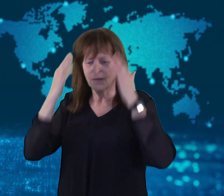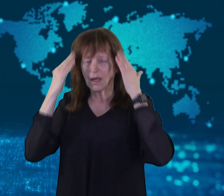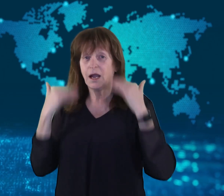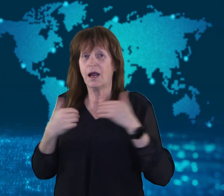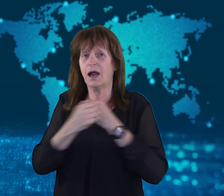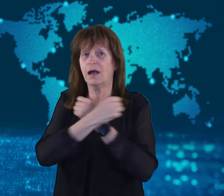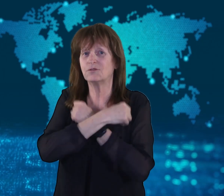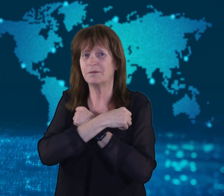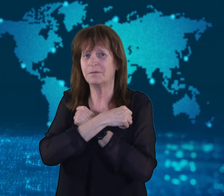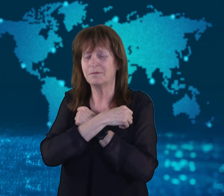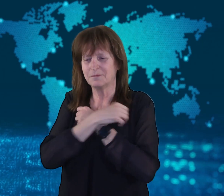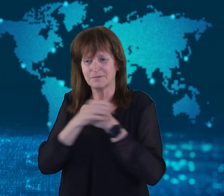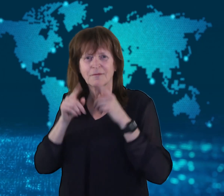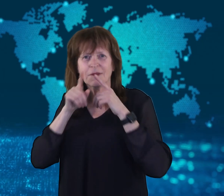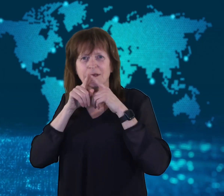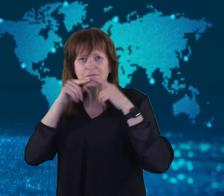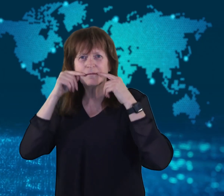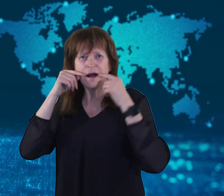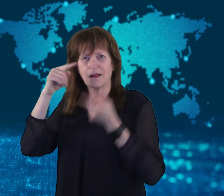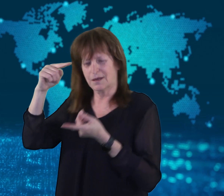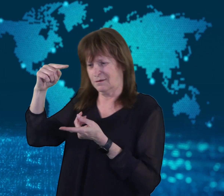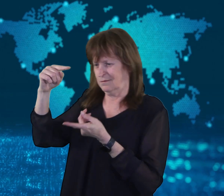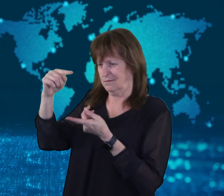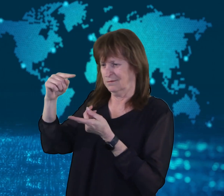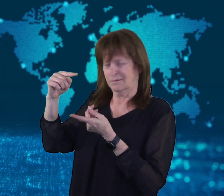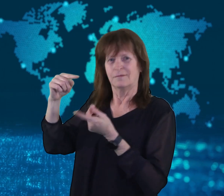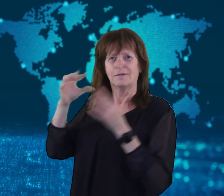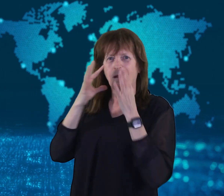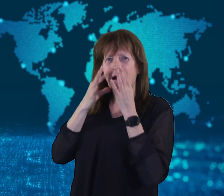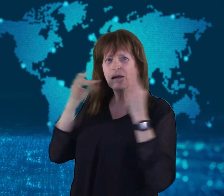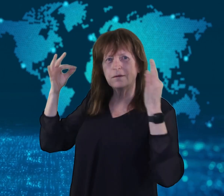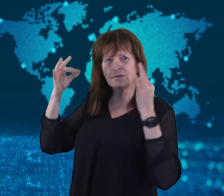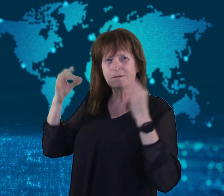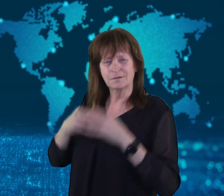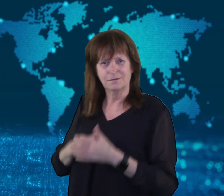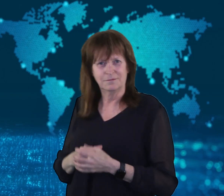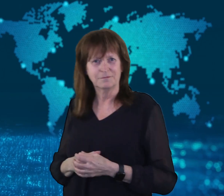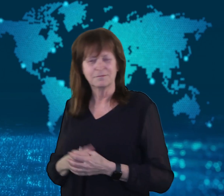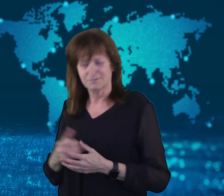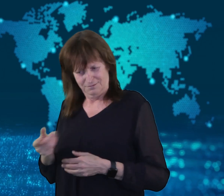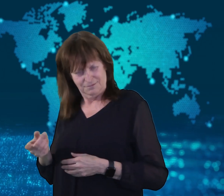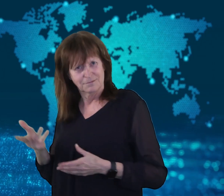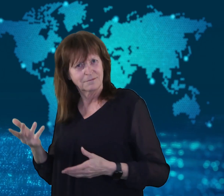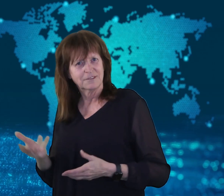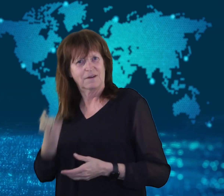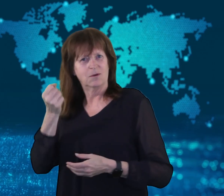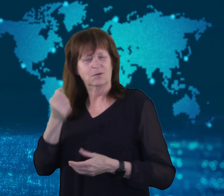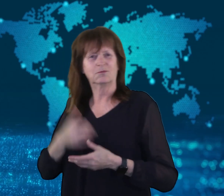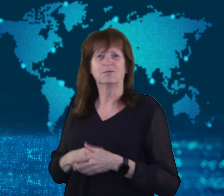Smiling mini-sphinx found